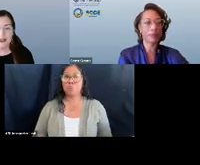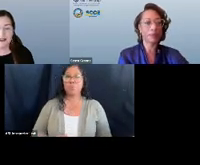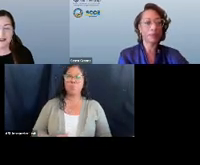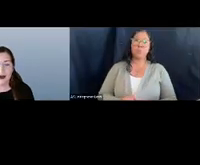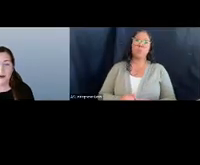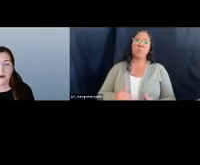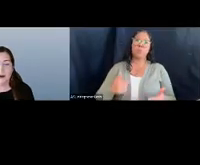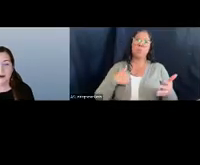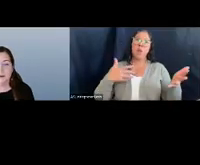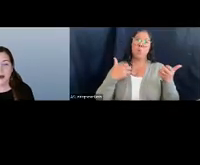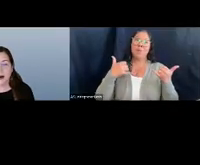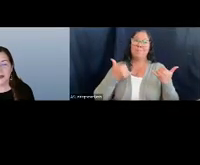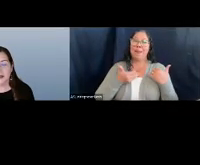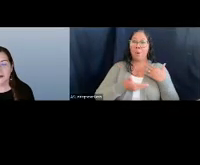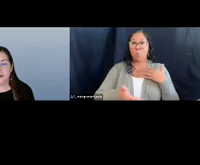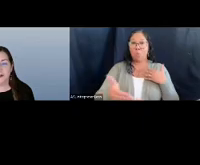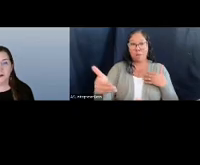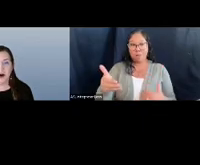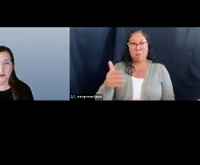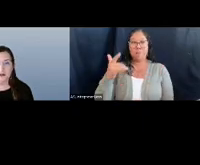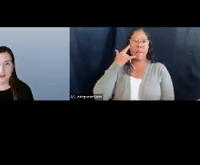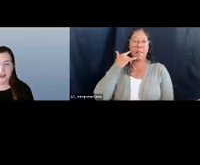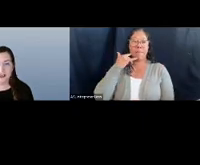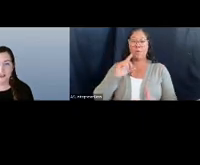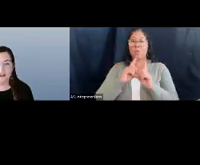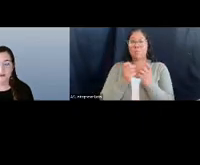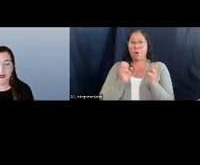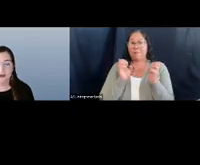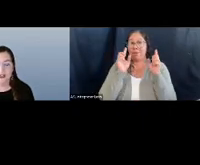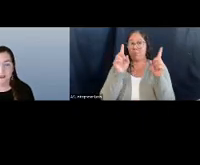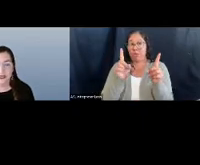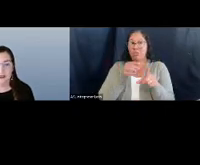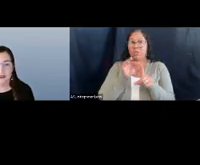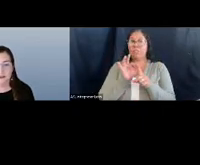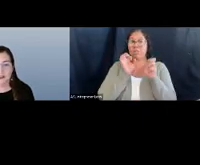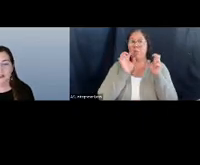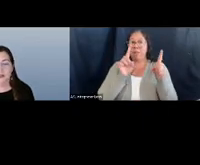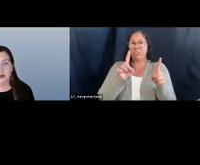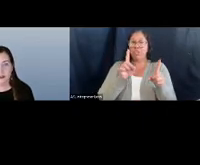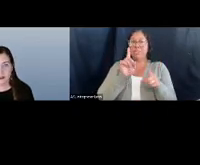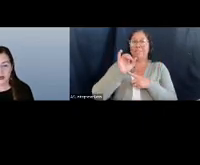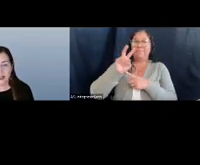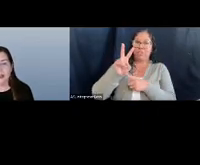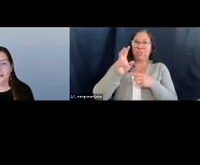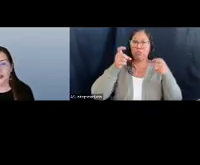I'd like to now welcome our California Department of Education Special Education Division Director,